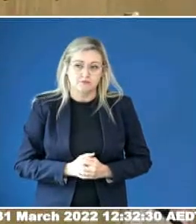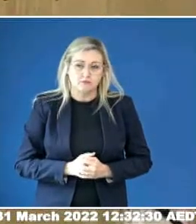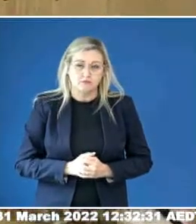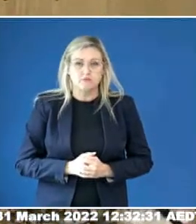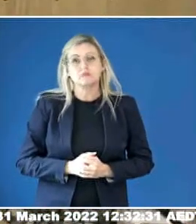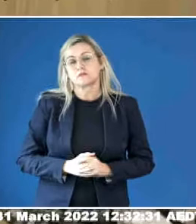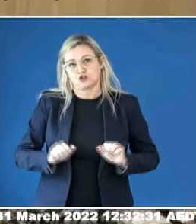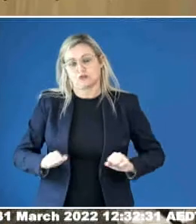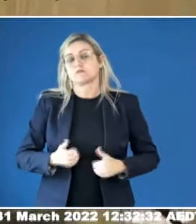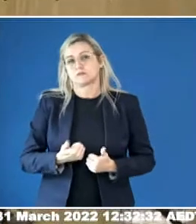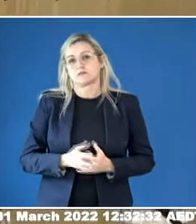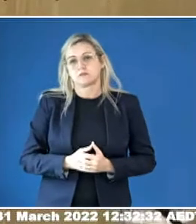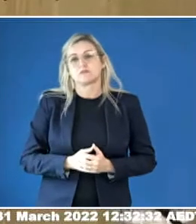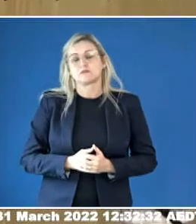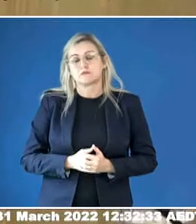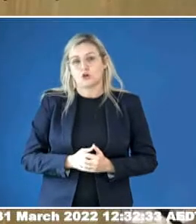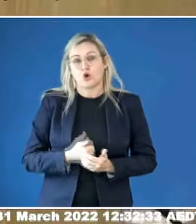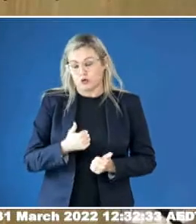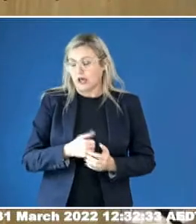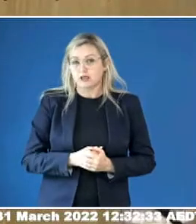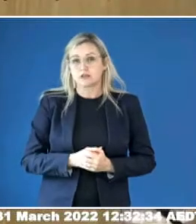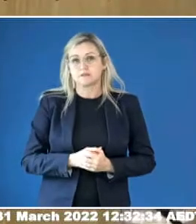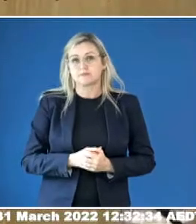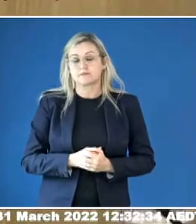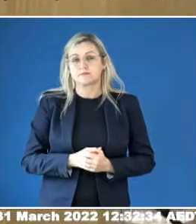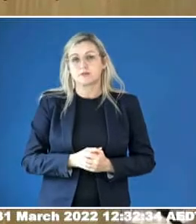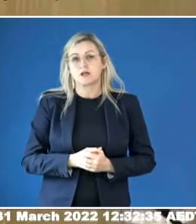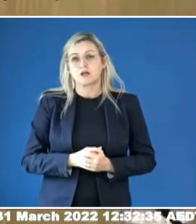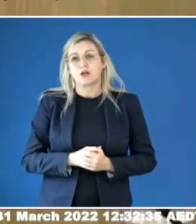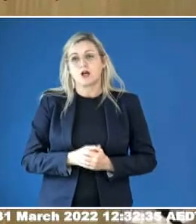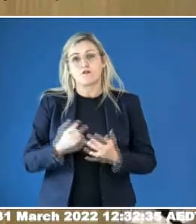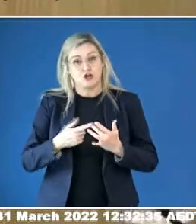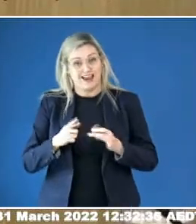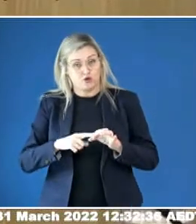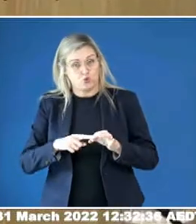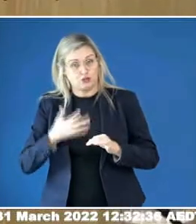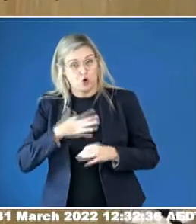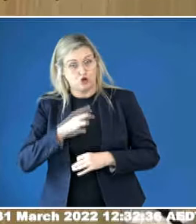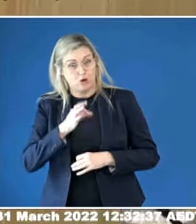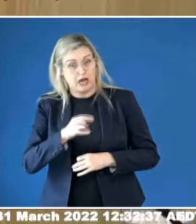I have got another question that I want to ask you. So if you do want to take a break that is perfectly all right.